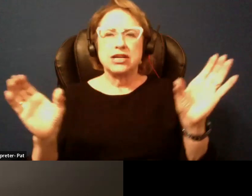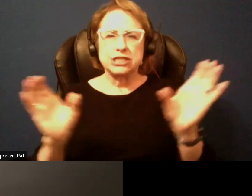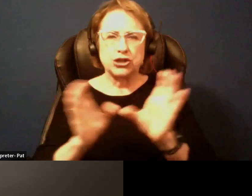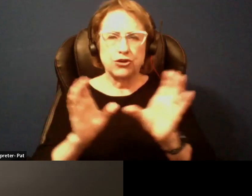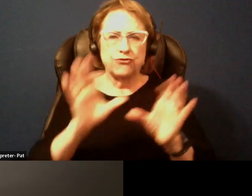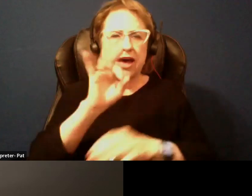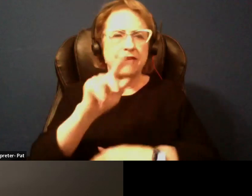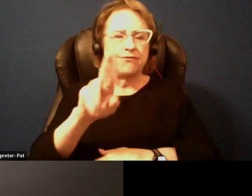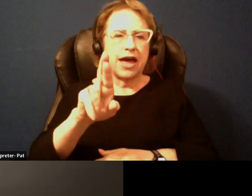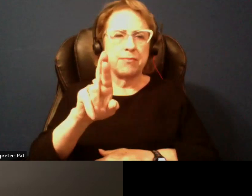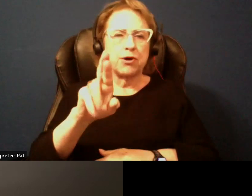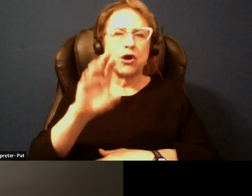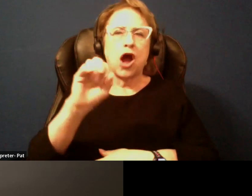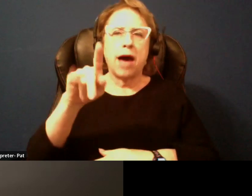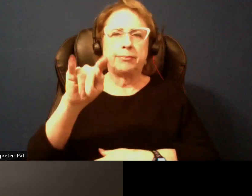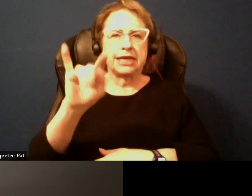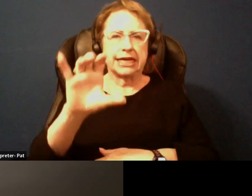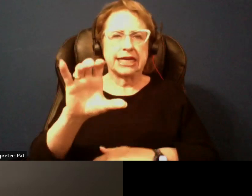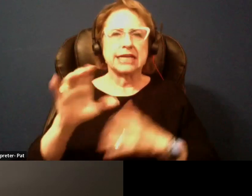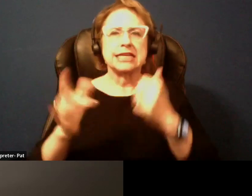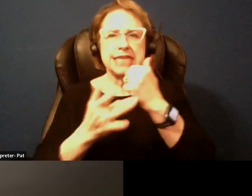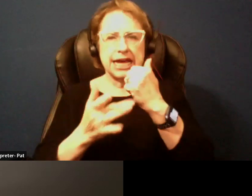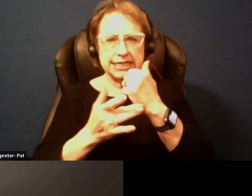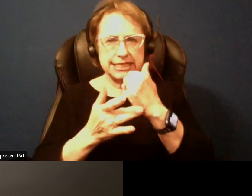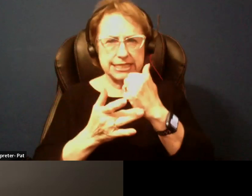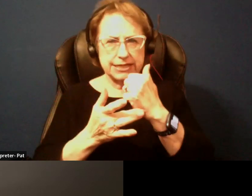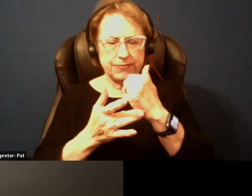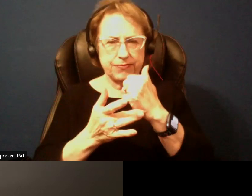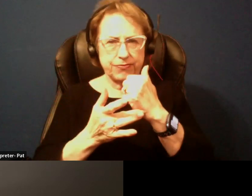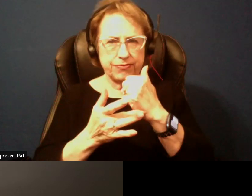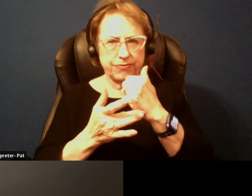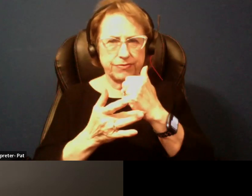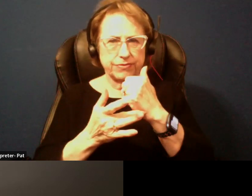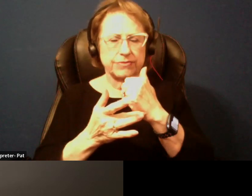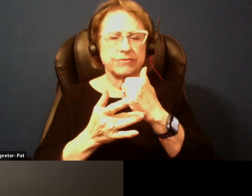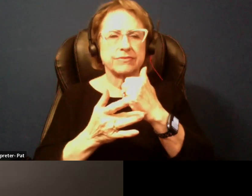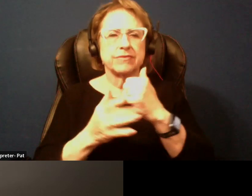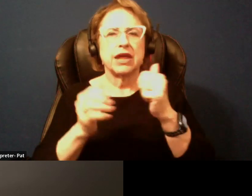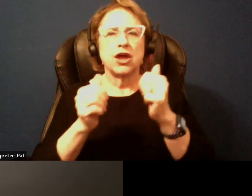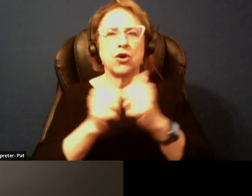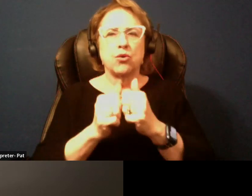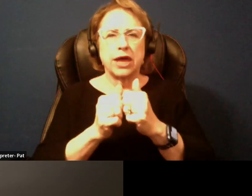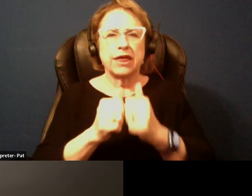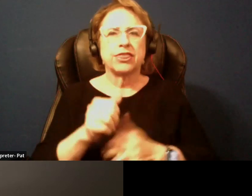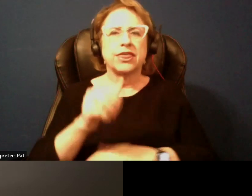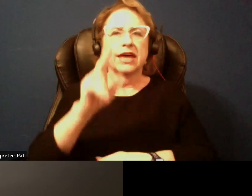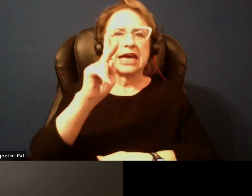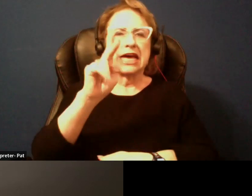to OJT with a 3 major contractors of Kentucky wired. Kentucky wide ] was finished in November